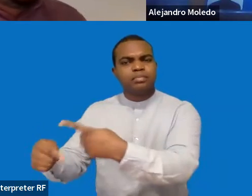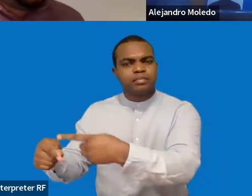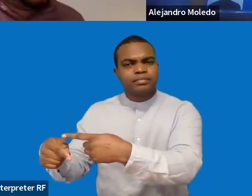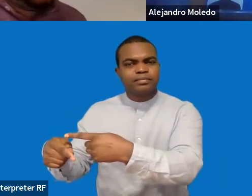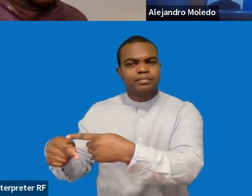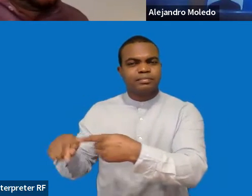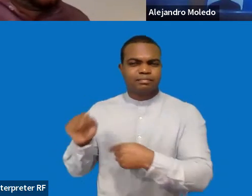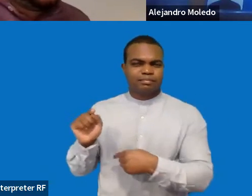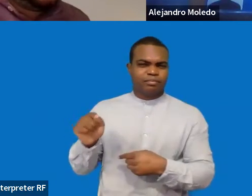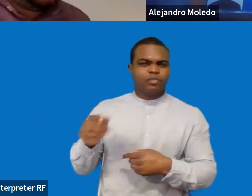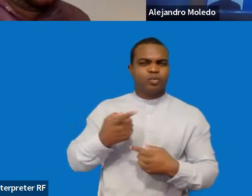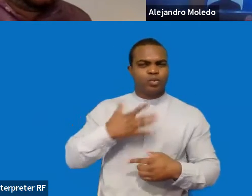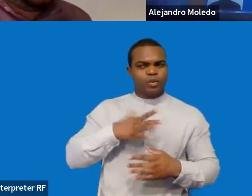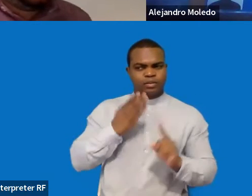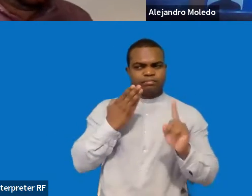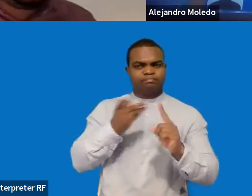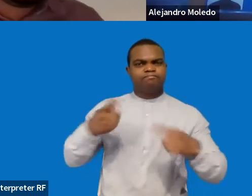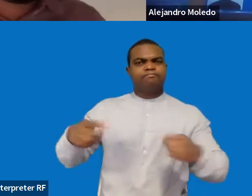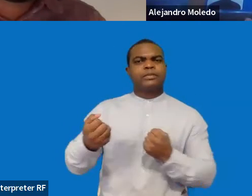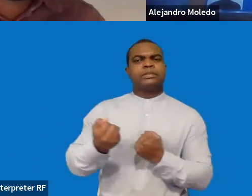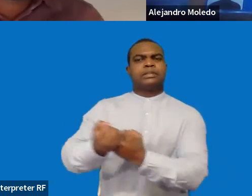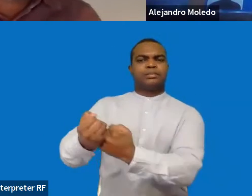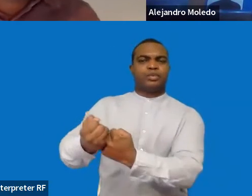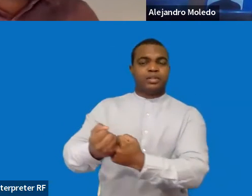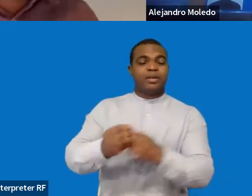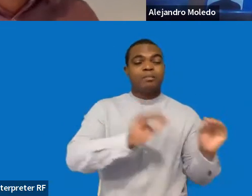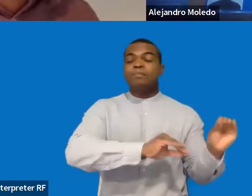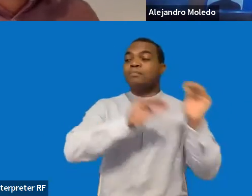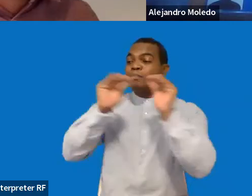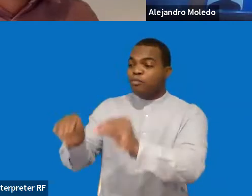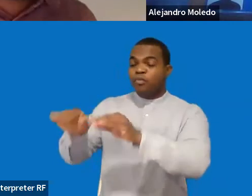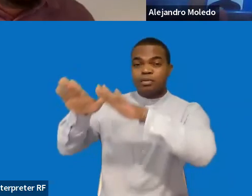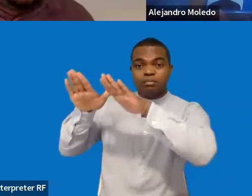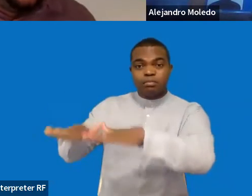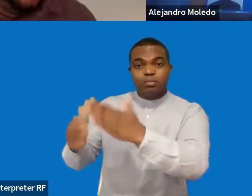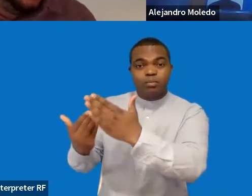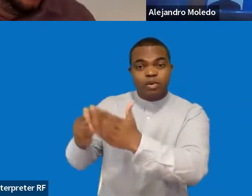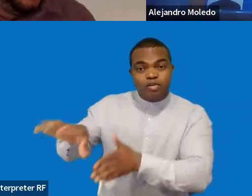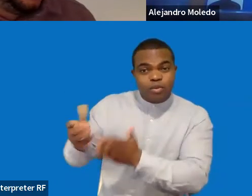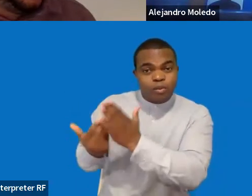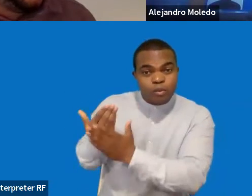This means that, if you move from a country (from Spain, for example, as it was my case)